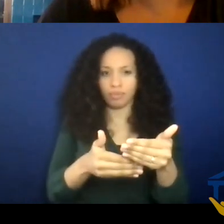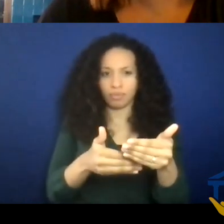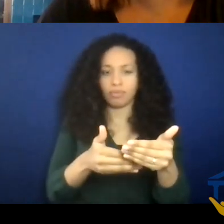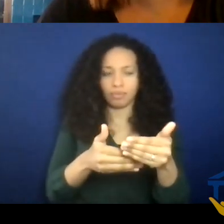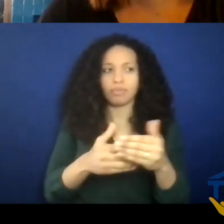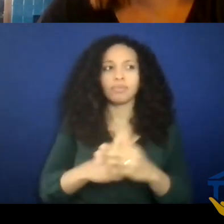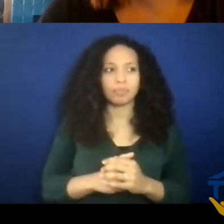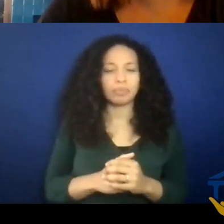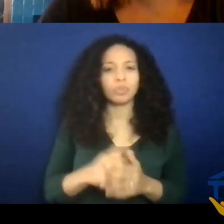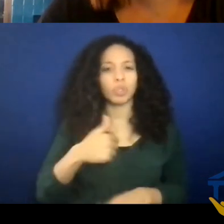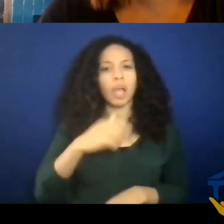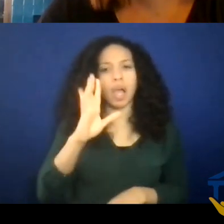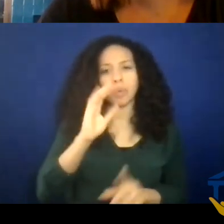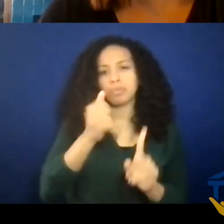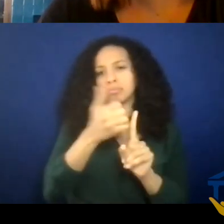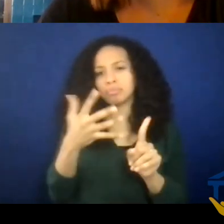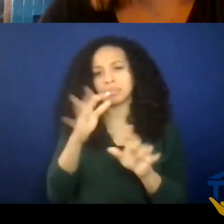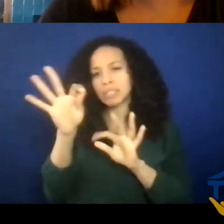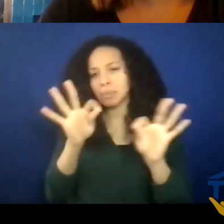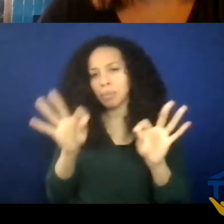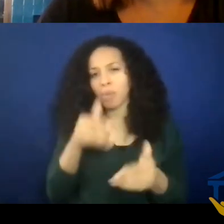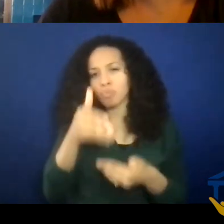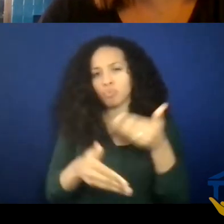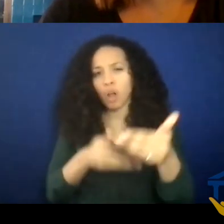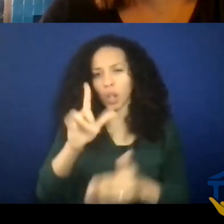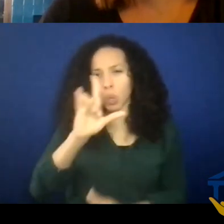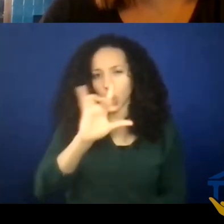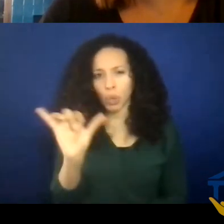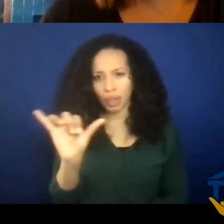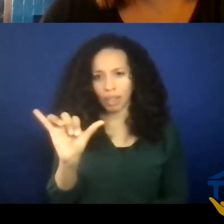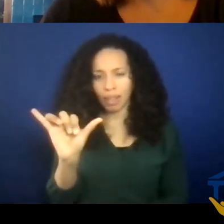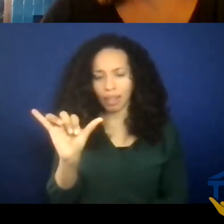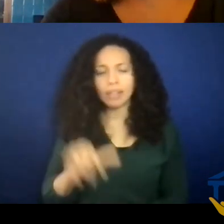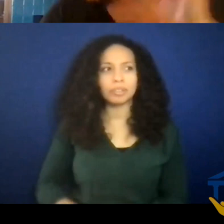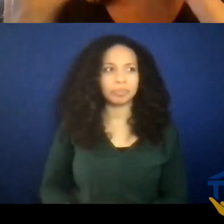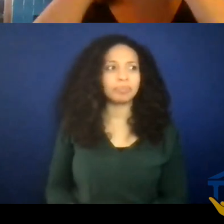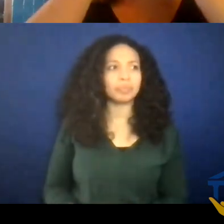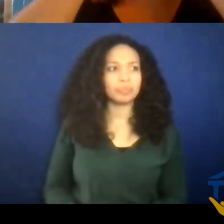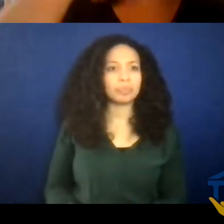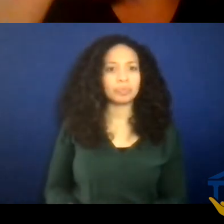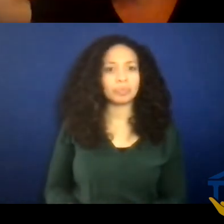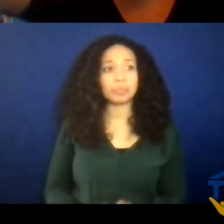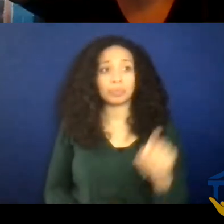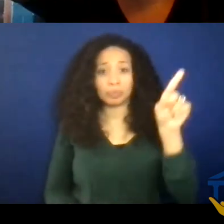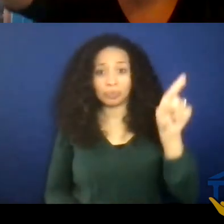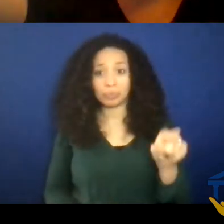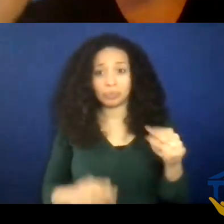through that process step by step. Here, this slide shows all the topics that we will cover